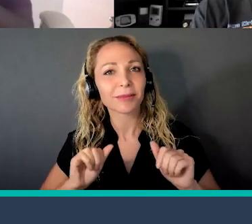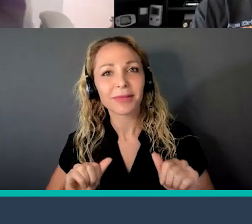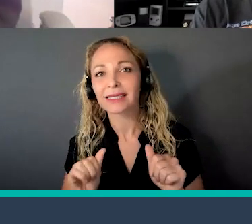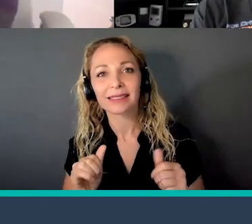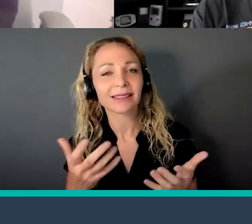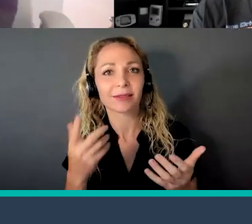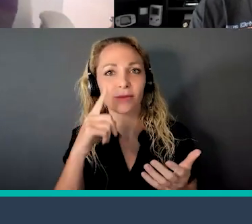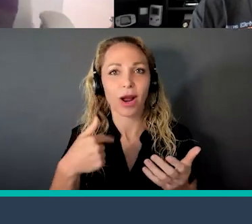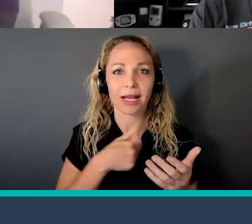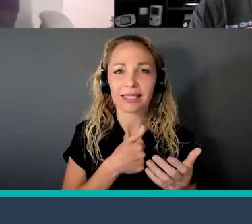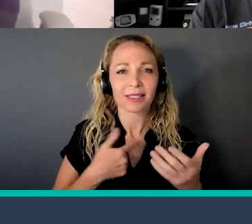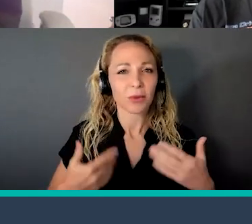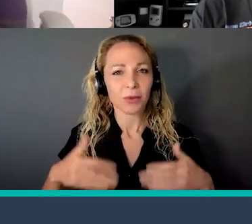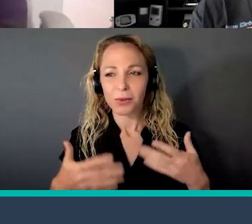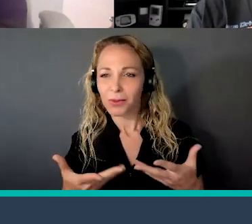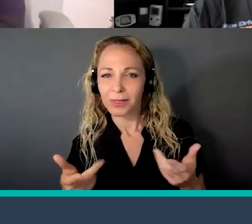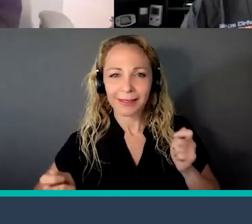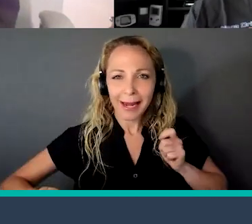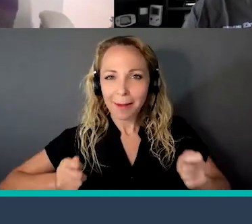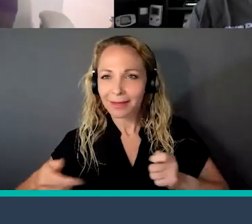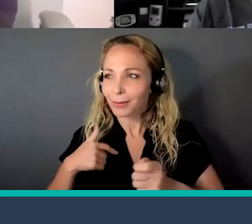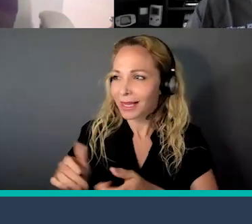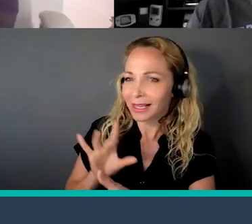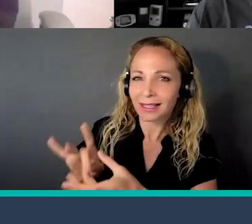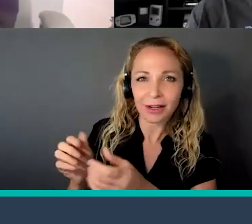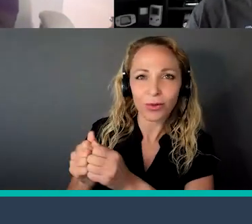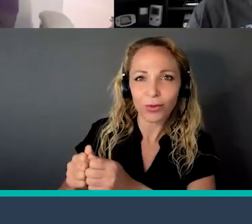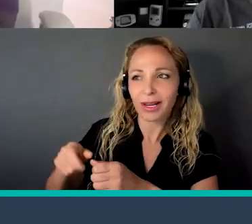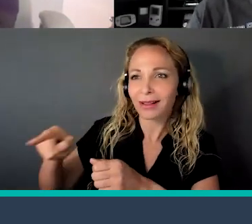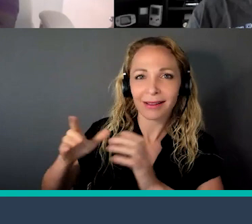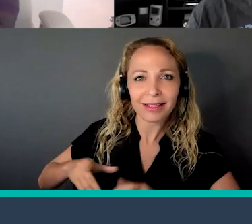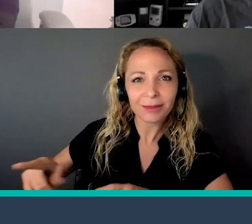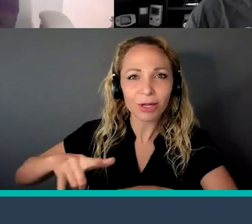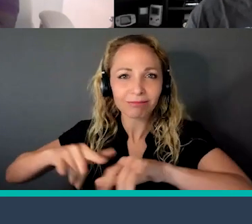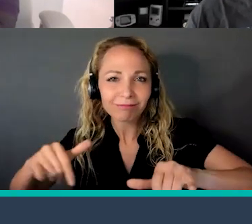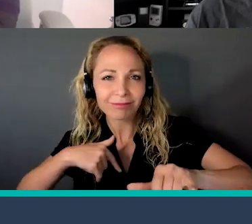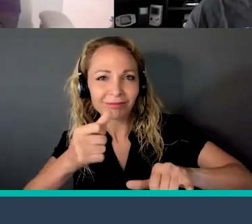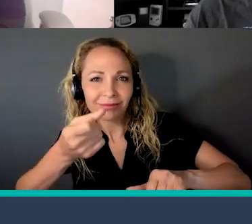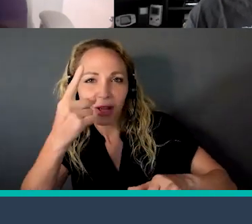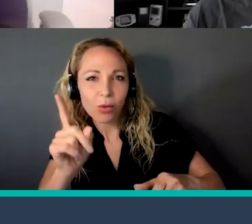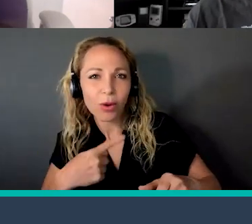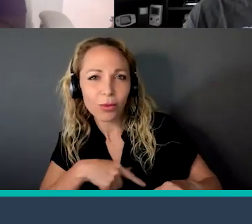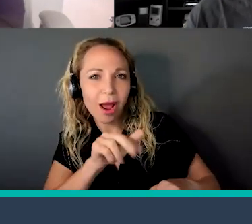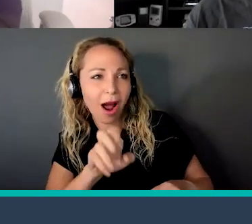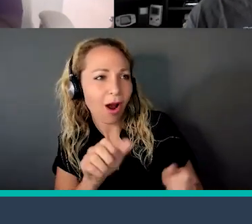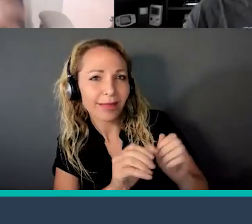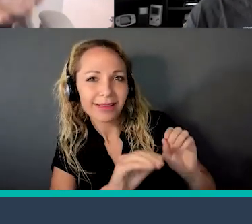UNDERSTAND WHERE WE ARE IN TERMS OF INSTALLS AND REVENUE AND ALL OF THOSE OTHER USE CASES THAT DAX